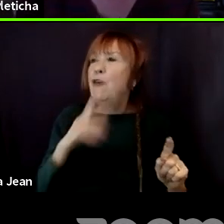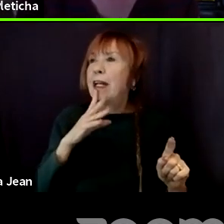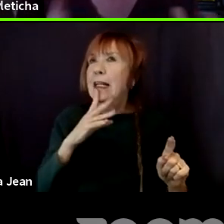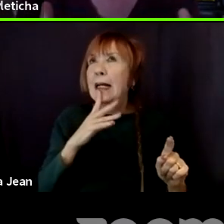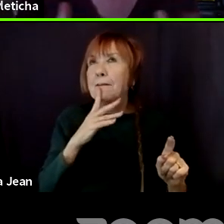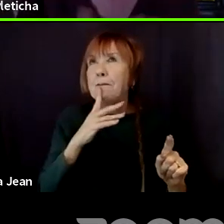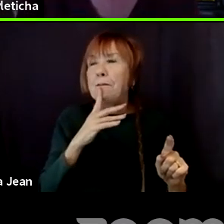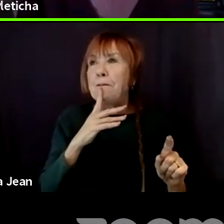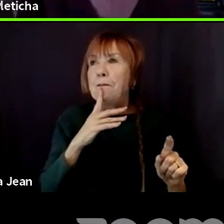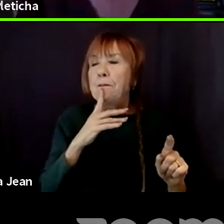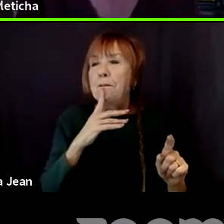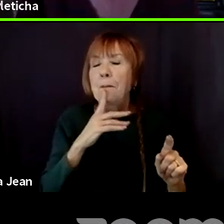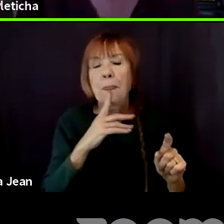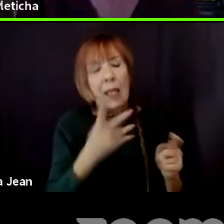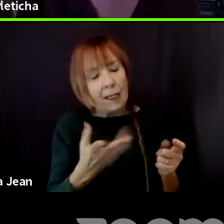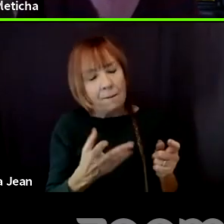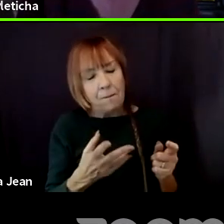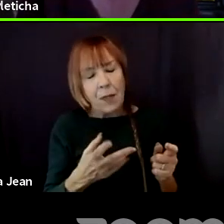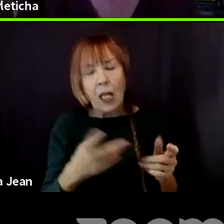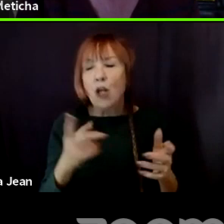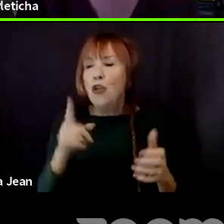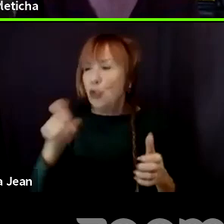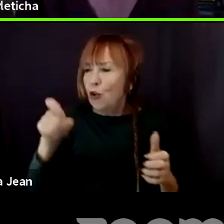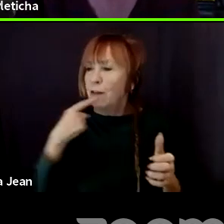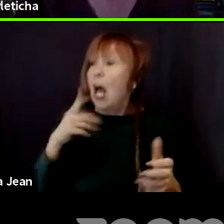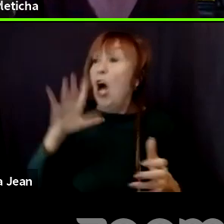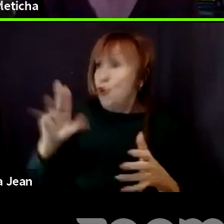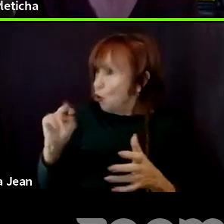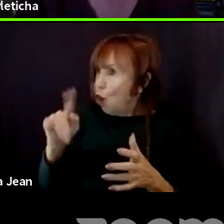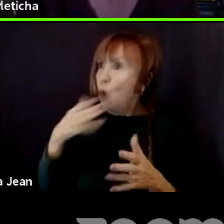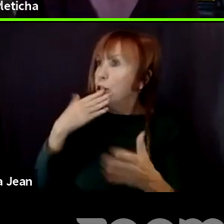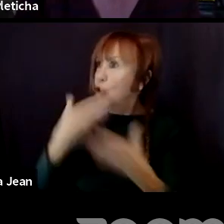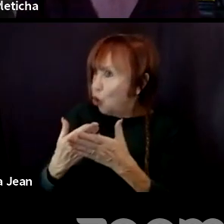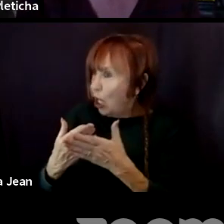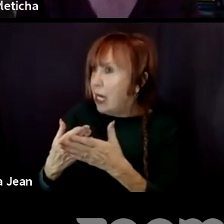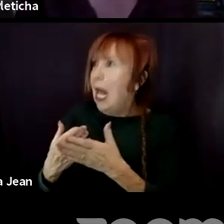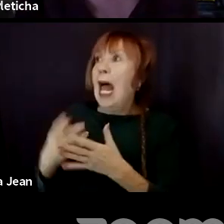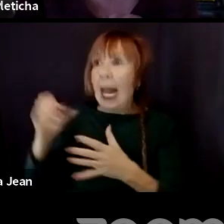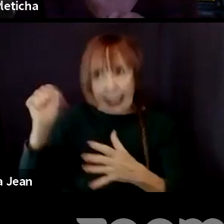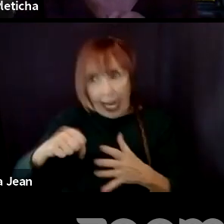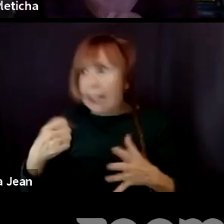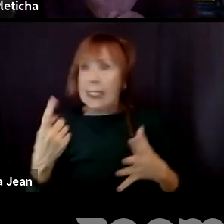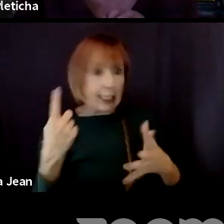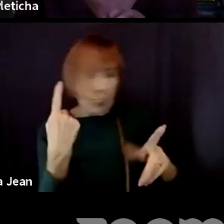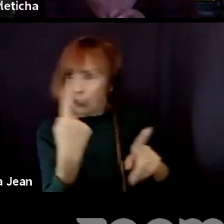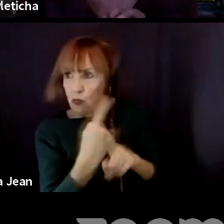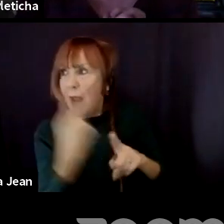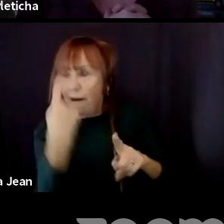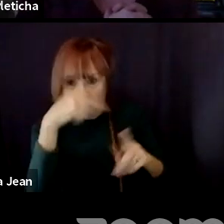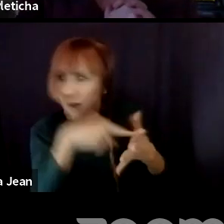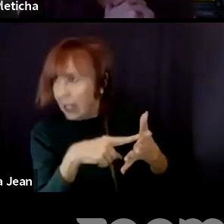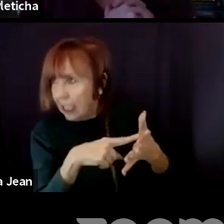that you're not blowing them off usually. Yeah. Yeah, genuinely, they usually want the story to be better?